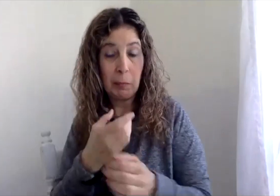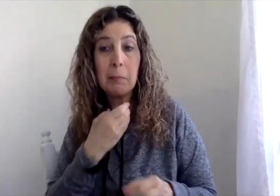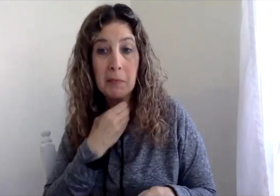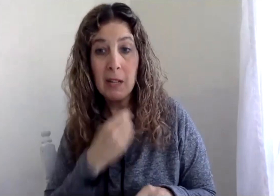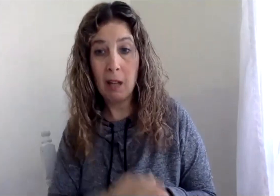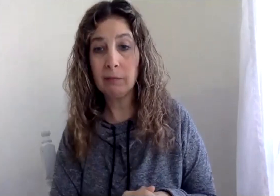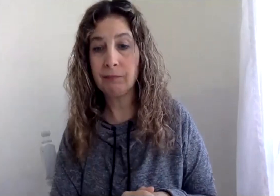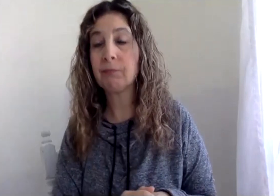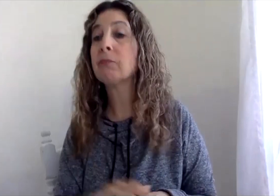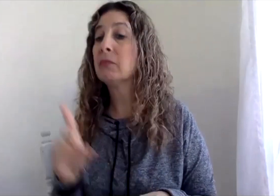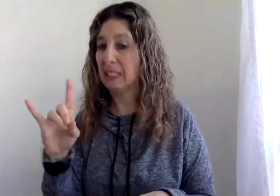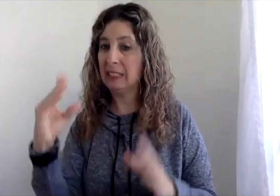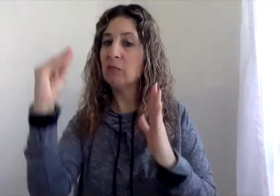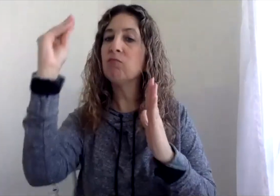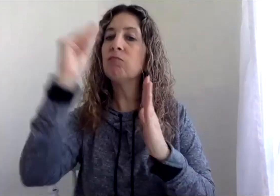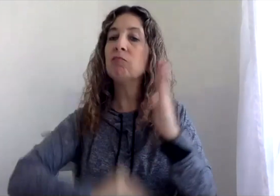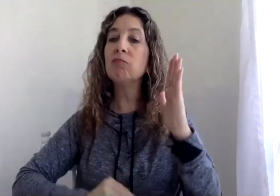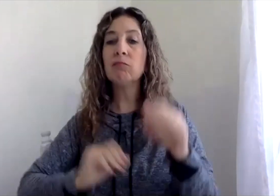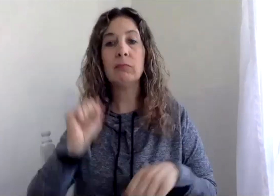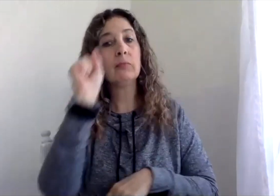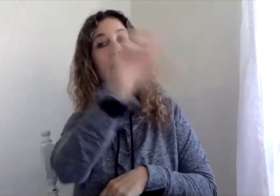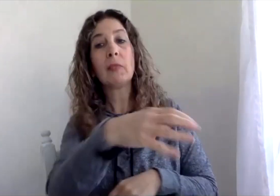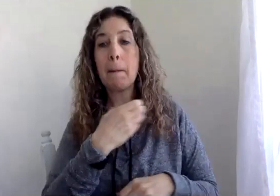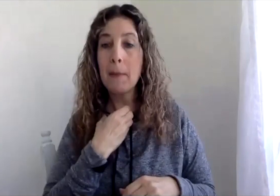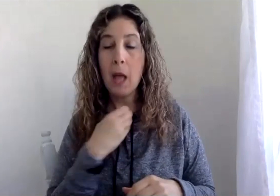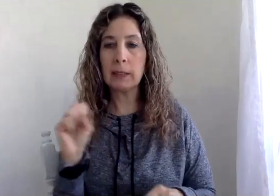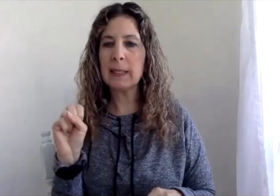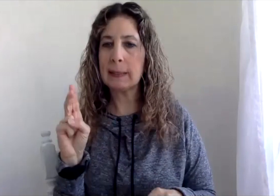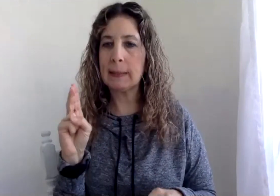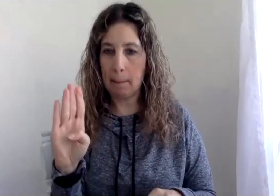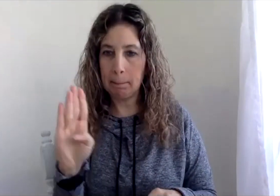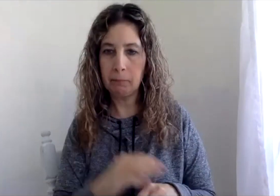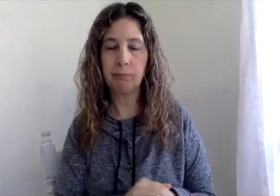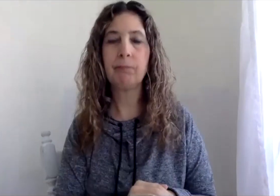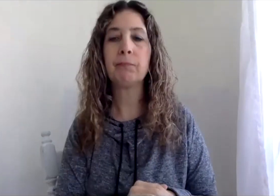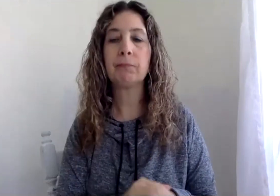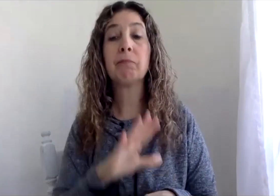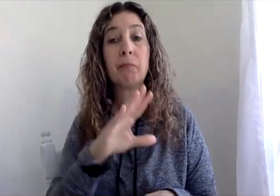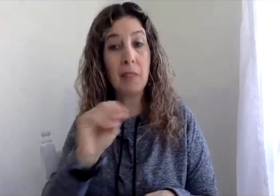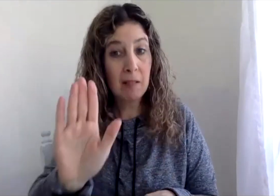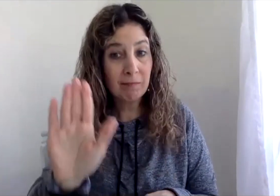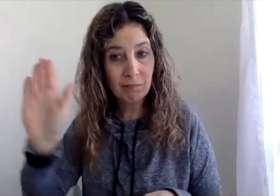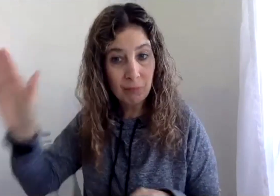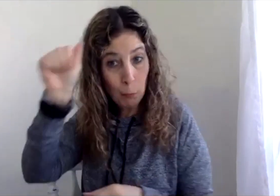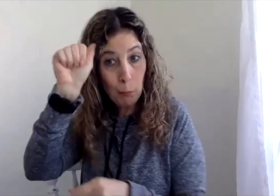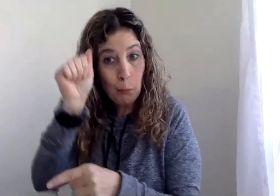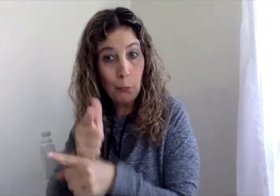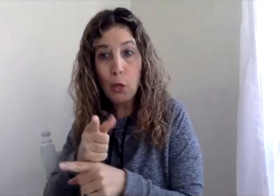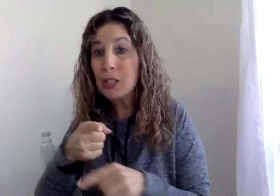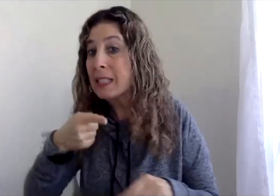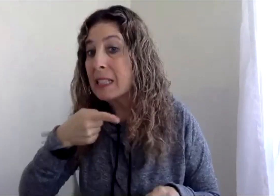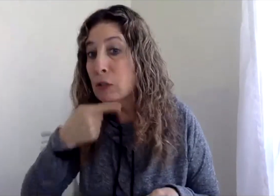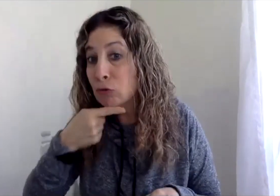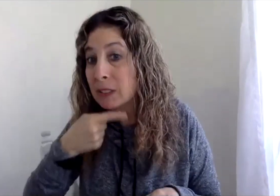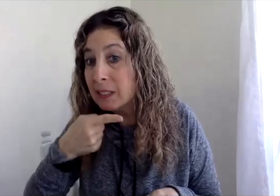She's a graduate of Mill Neck and she applied a sub for a job at Mill Neck.